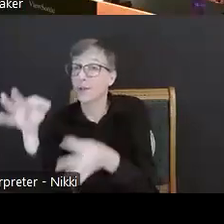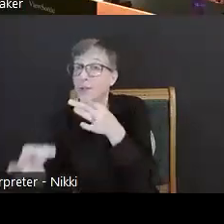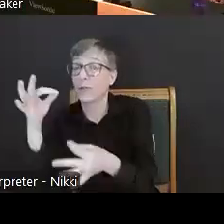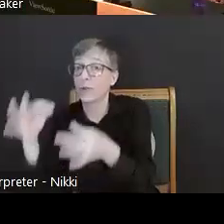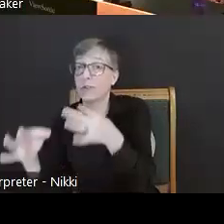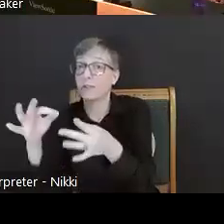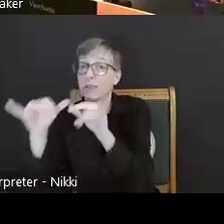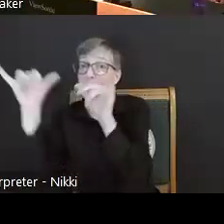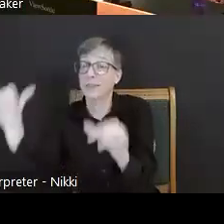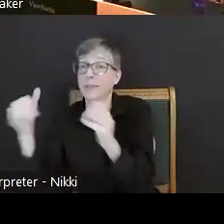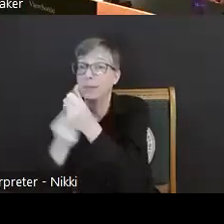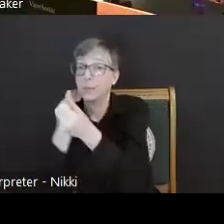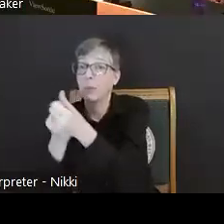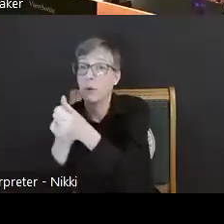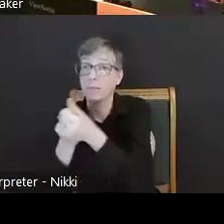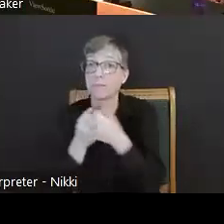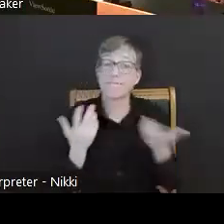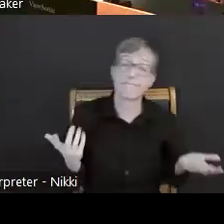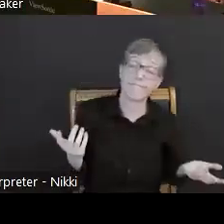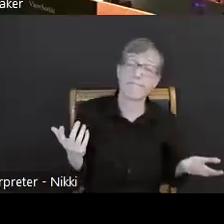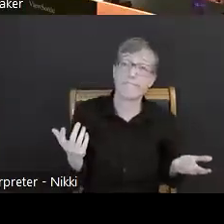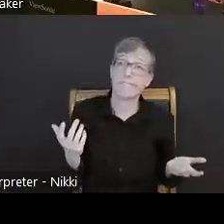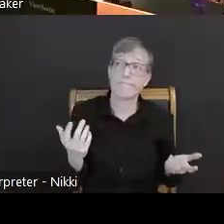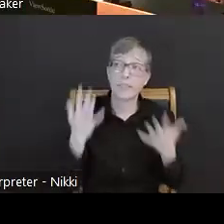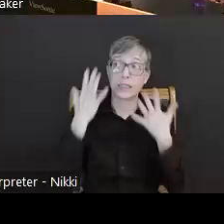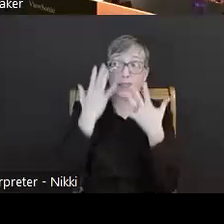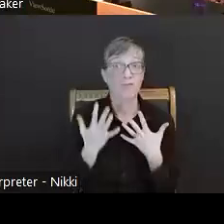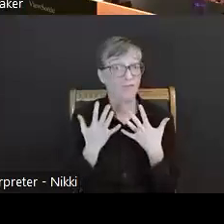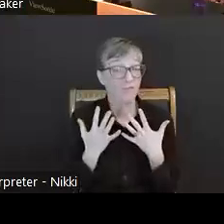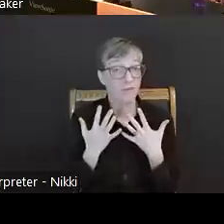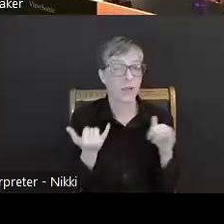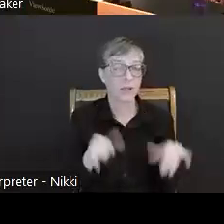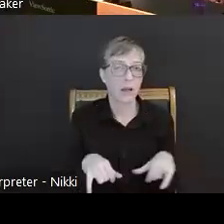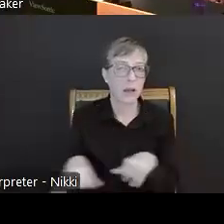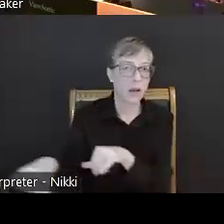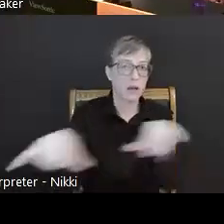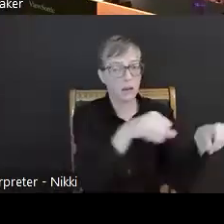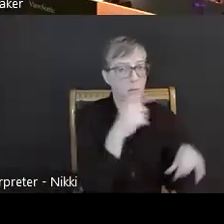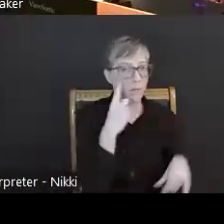that is not unusual for our ipv victims often they find themselves on the losing end of court